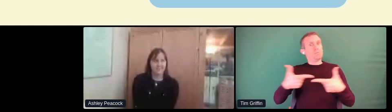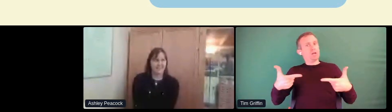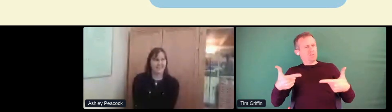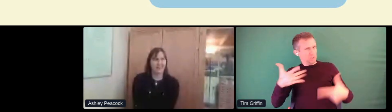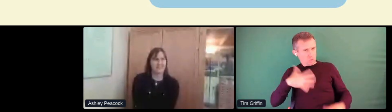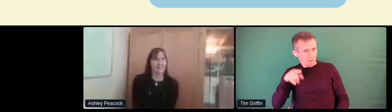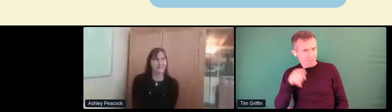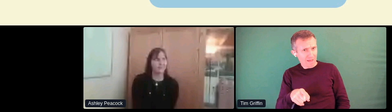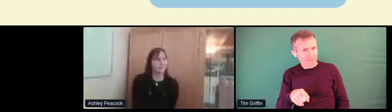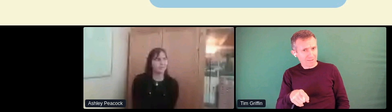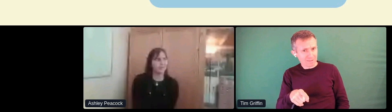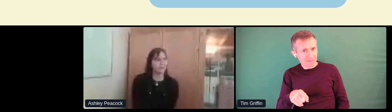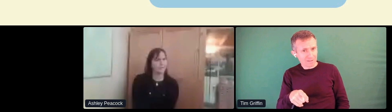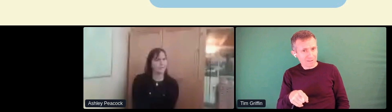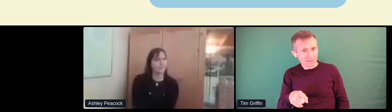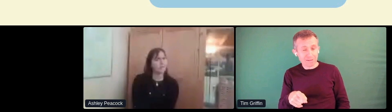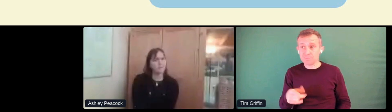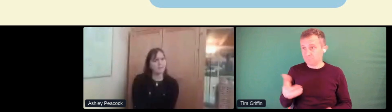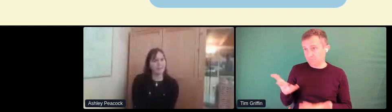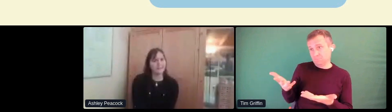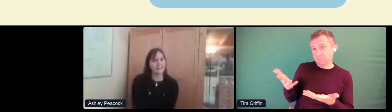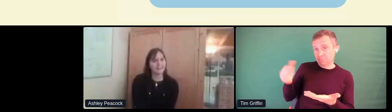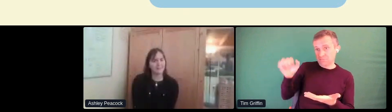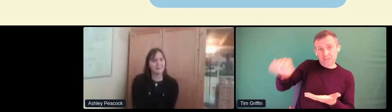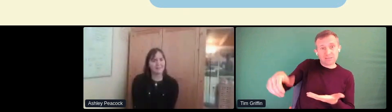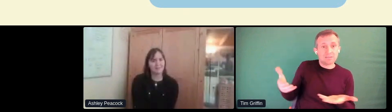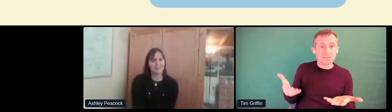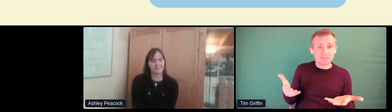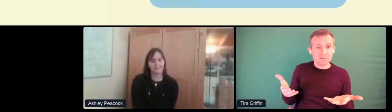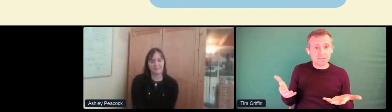it's kind of hard to track remotely as well but yeah exactly you can be less productive.